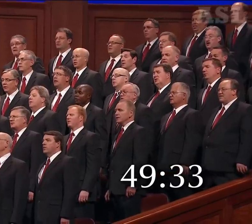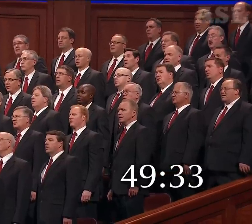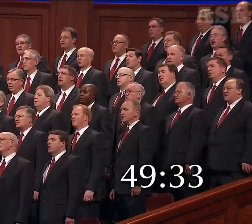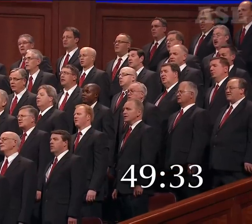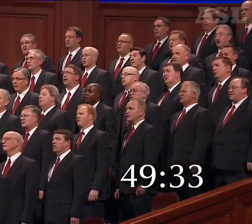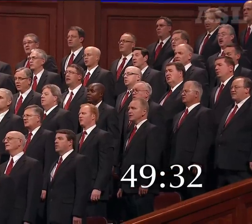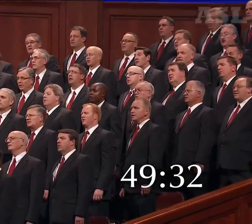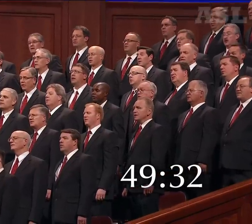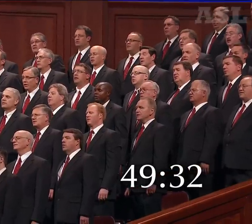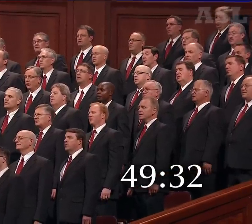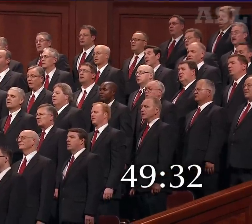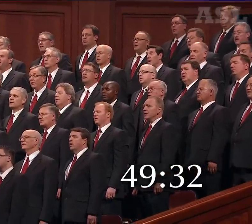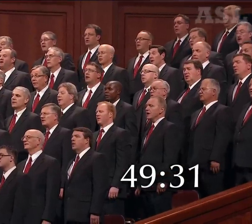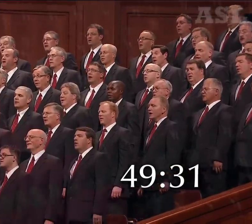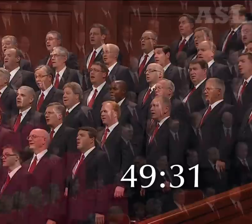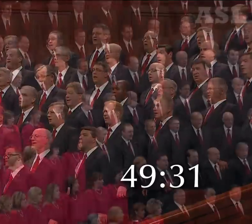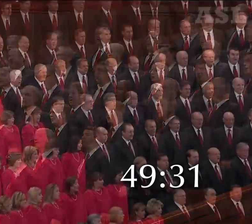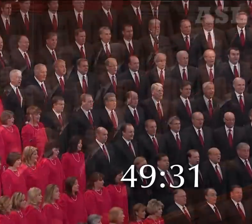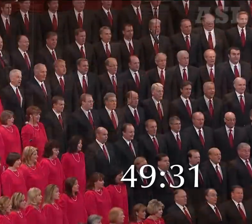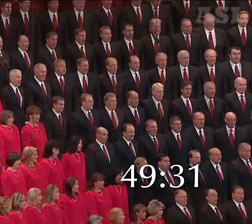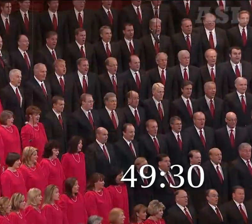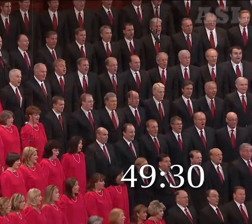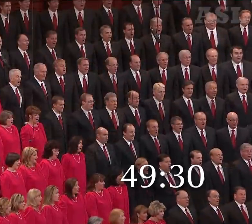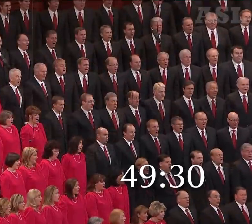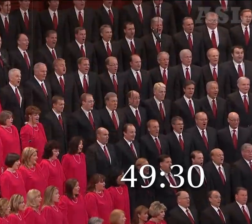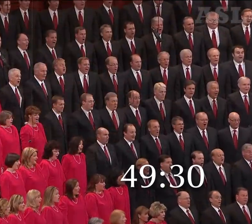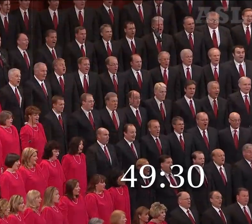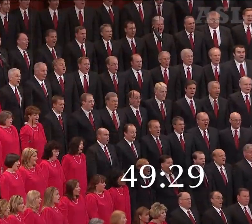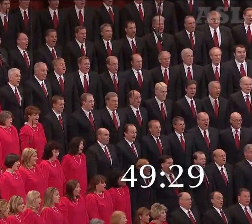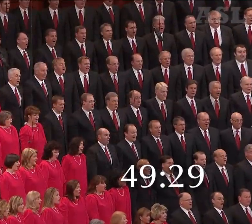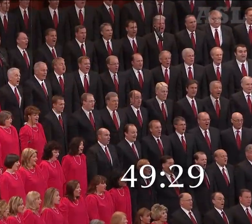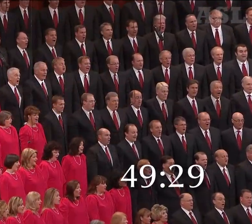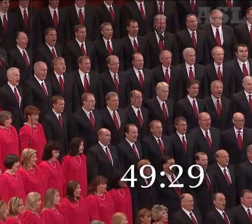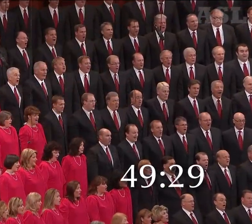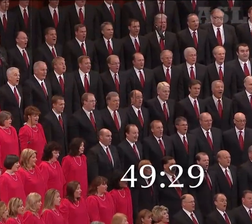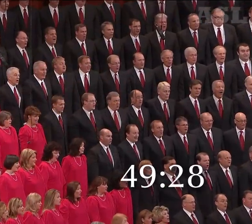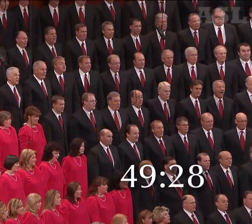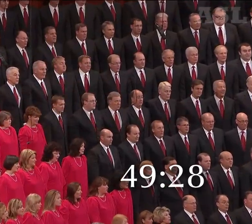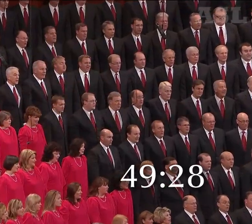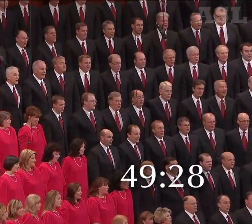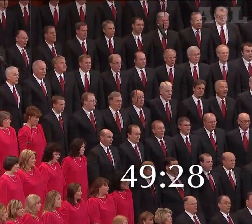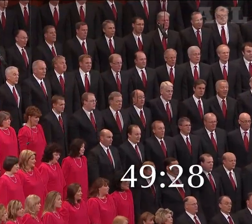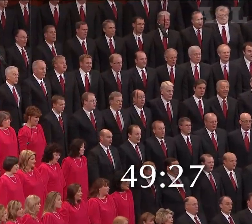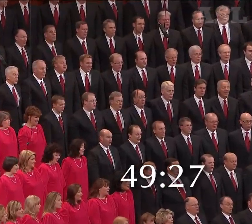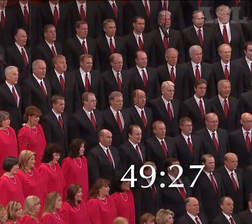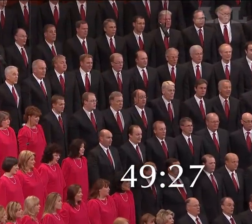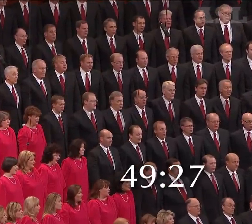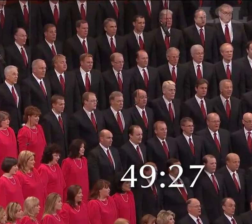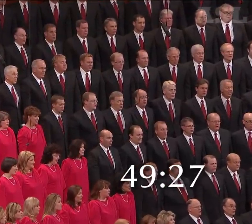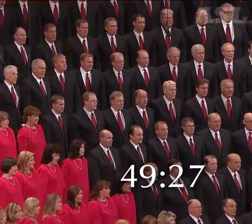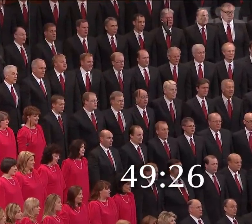THIS IS THE ENGLISH CLOSED CAPTION CHANNEL OF THE CHURCH OF JESUS CHRIST OF LATTER-DAY SAINTS.